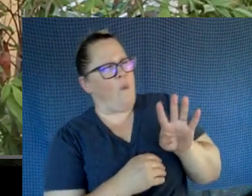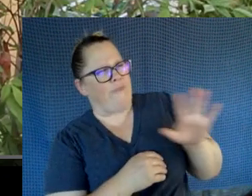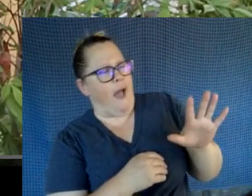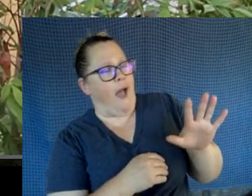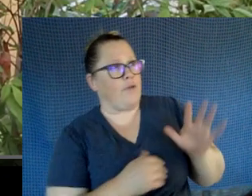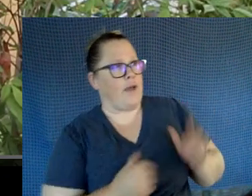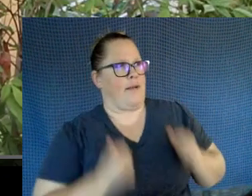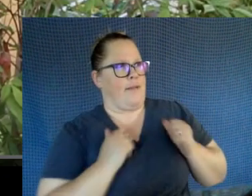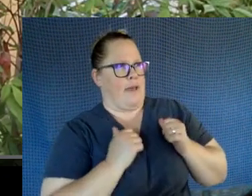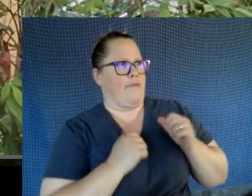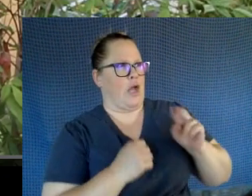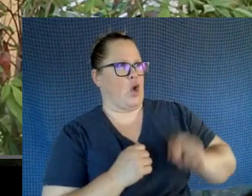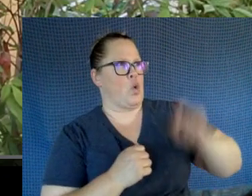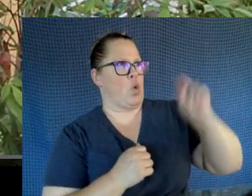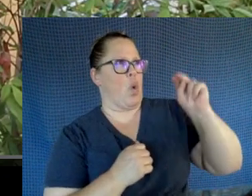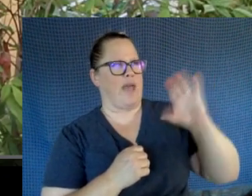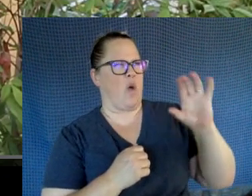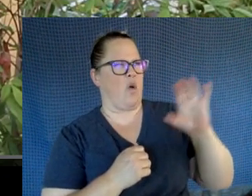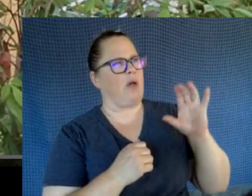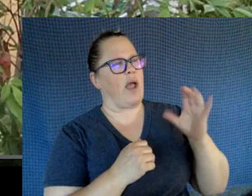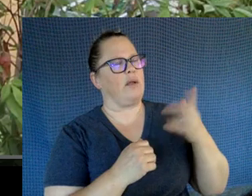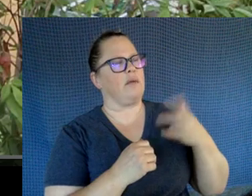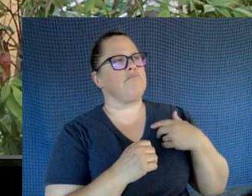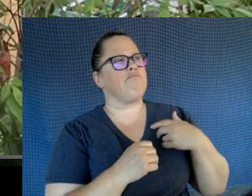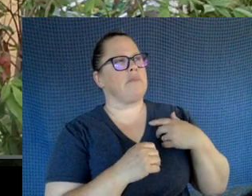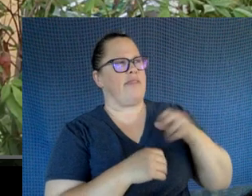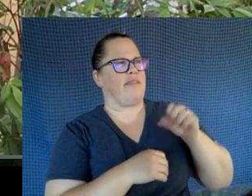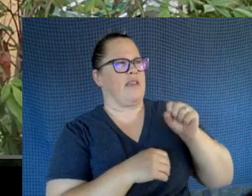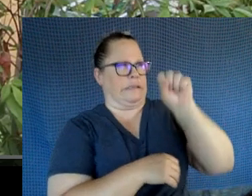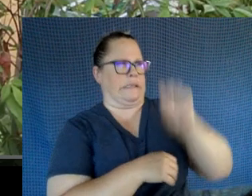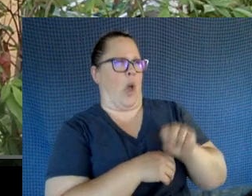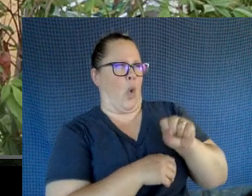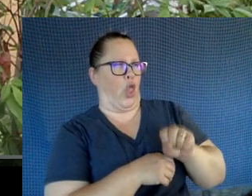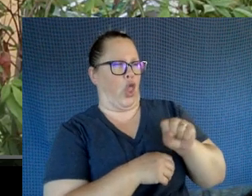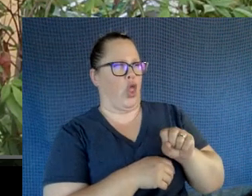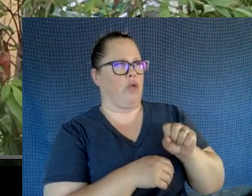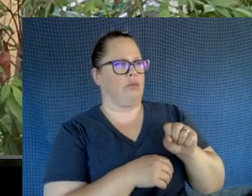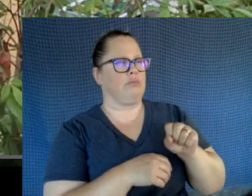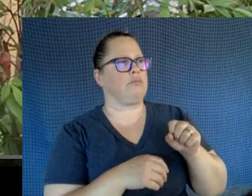Which is viewed as a coastal south and they are moving to New York. And they're